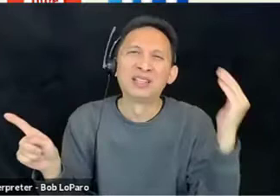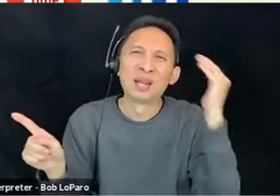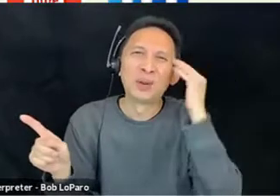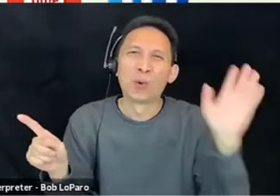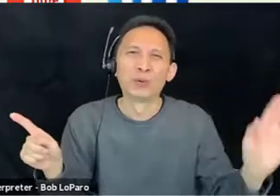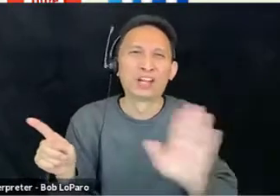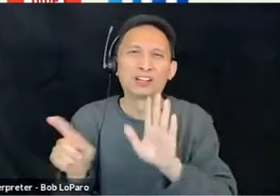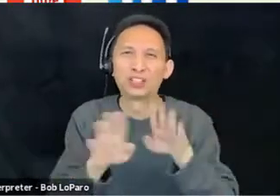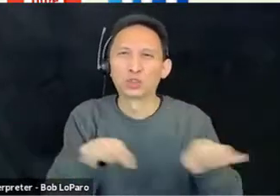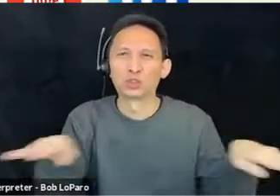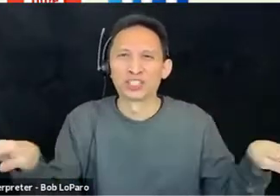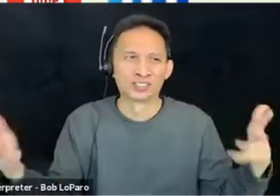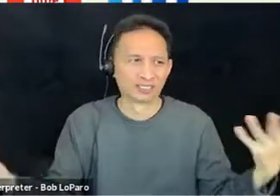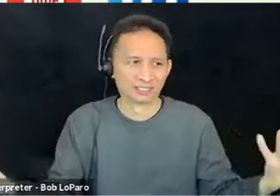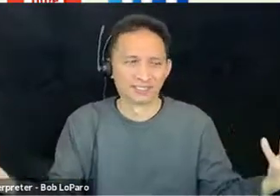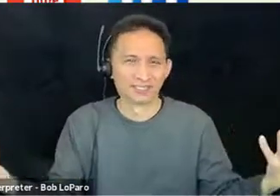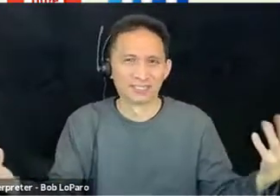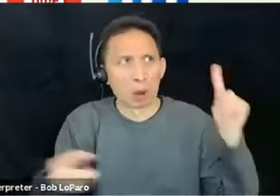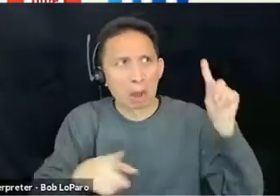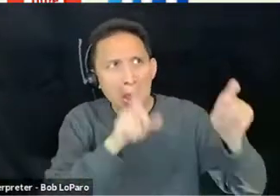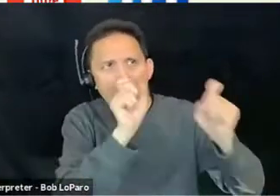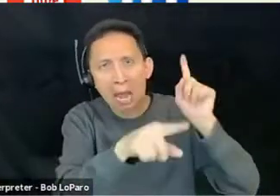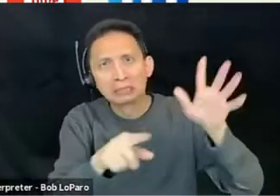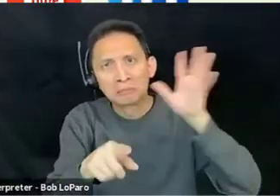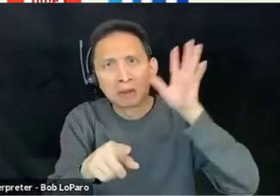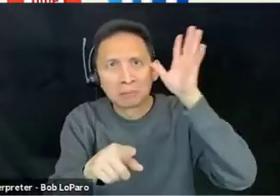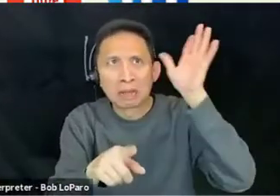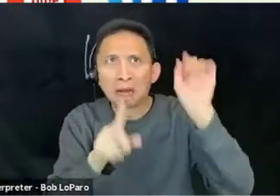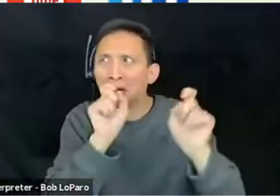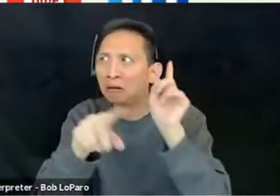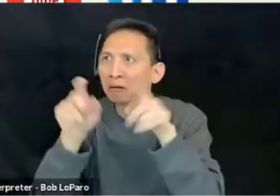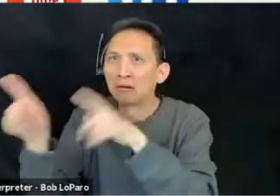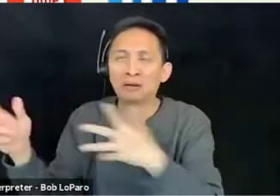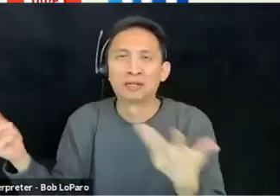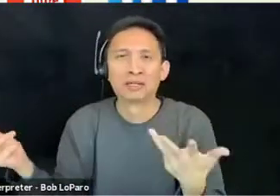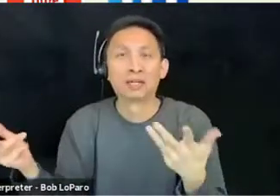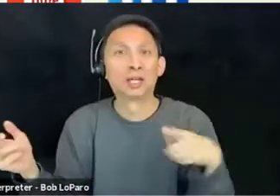And so, as professionals, you know, support those parents,